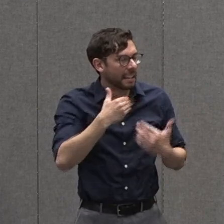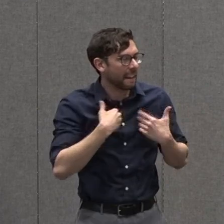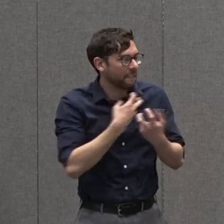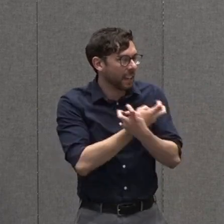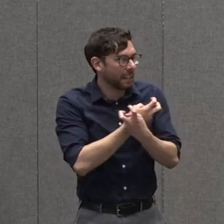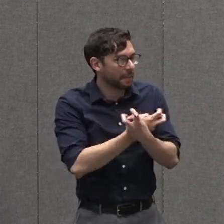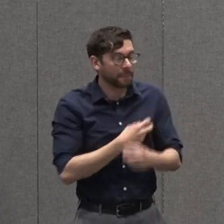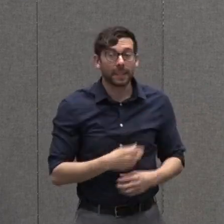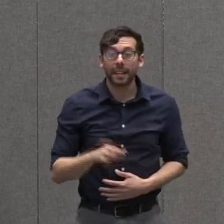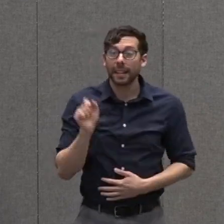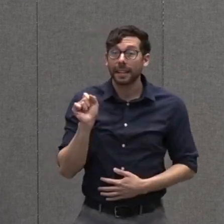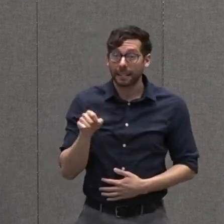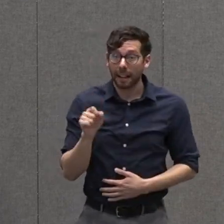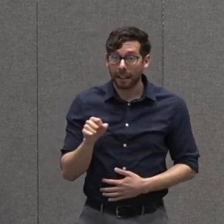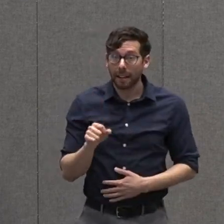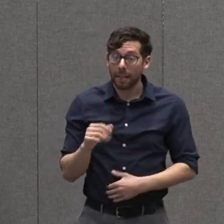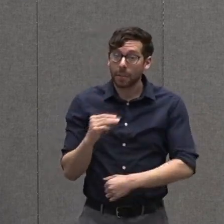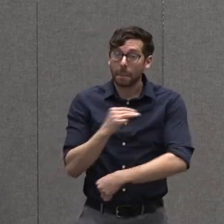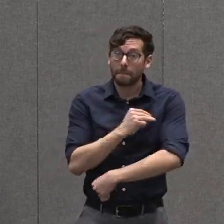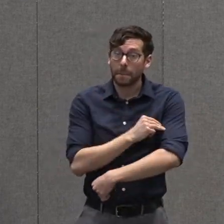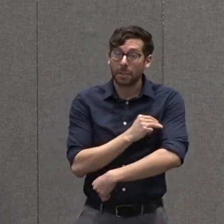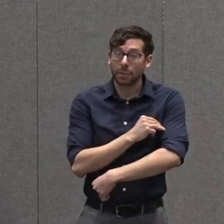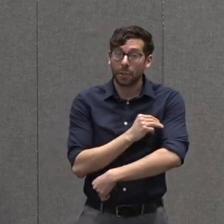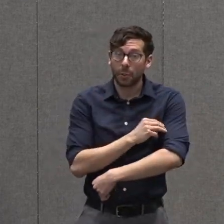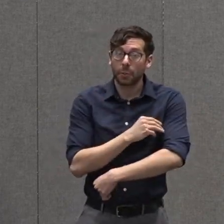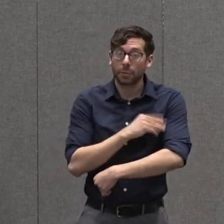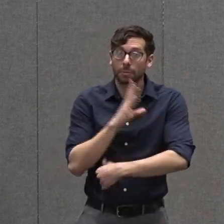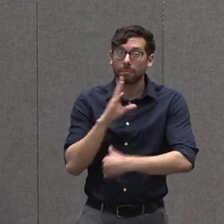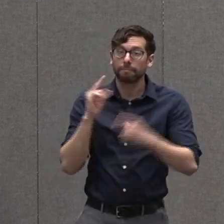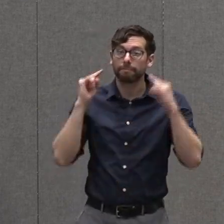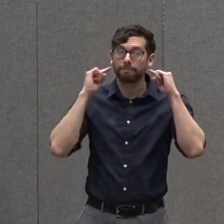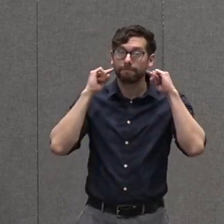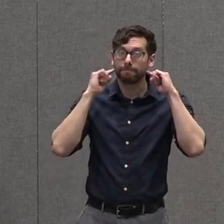You were right about that. Now, when she sheds, or he sheds his skin,